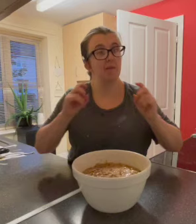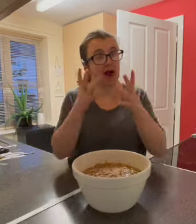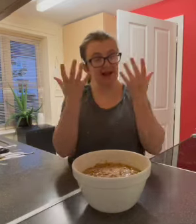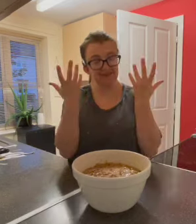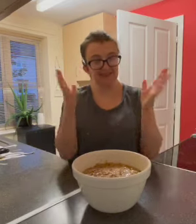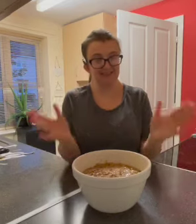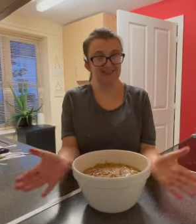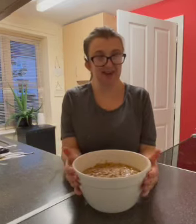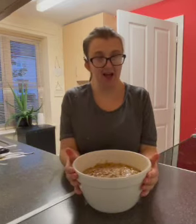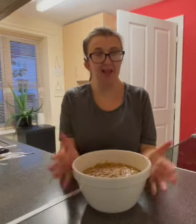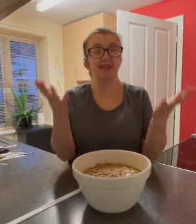Okay, it is done